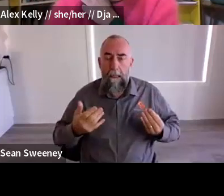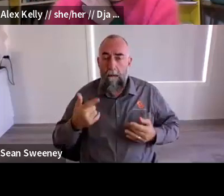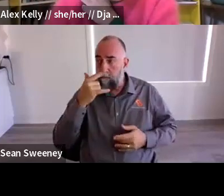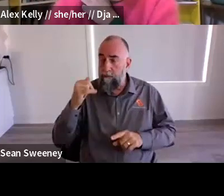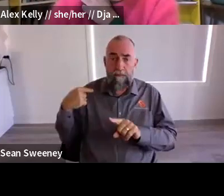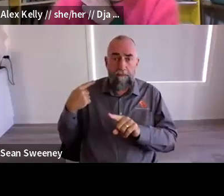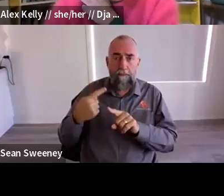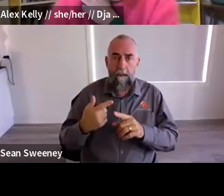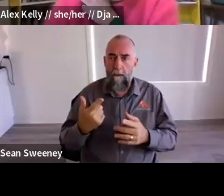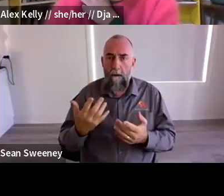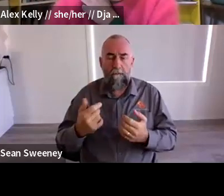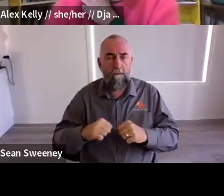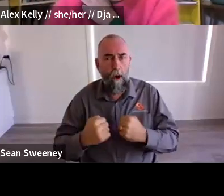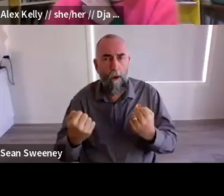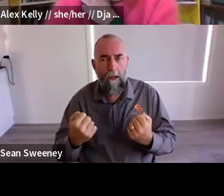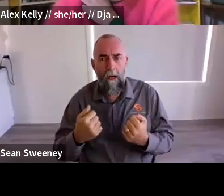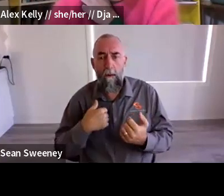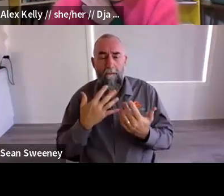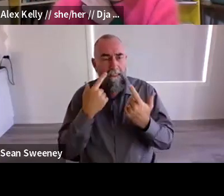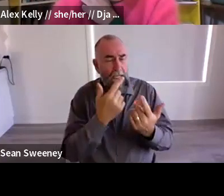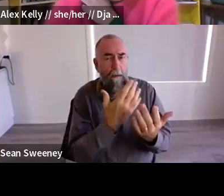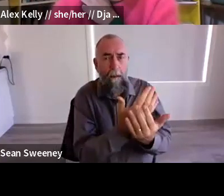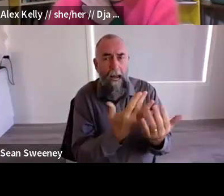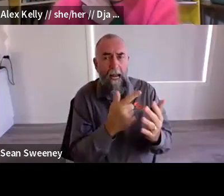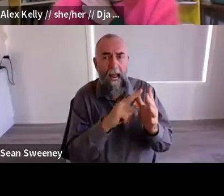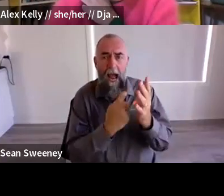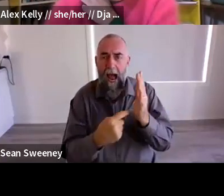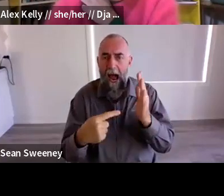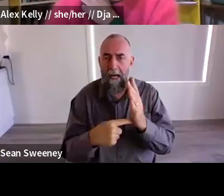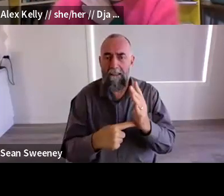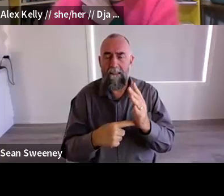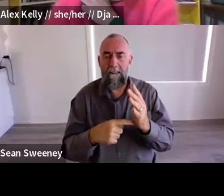other in the writing of things, like strategic plans. How do we create the